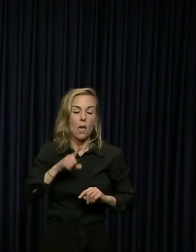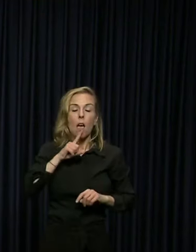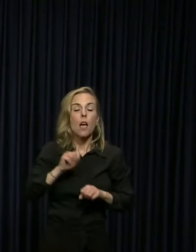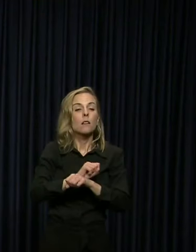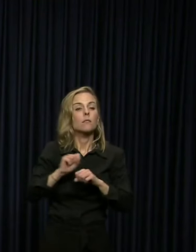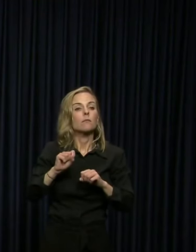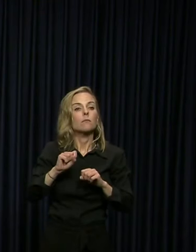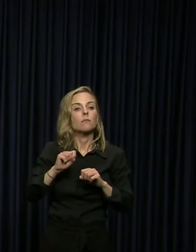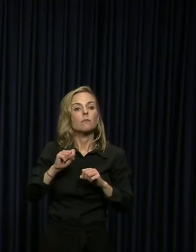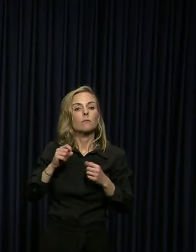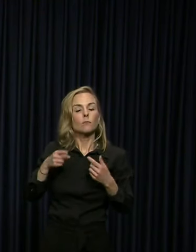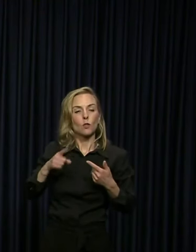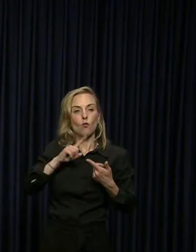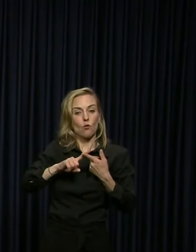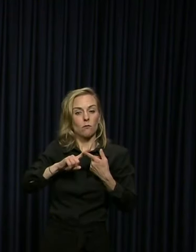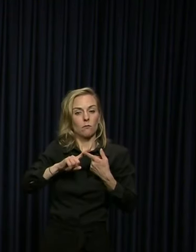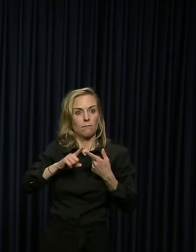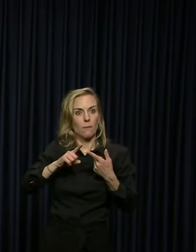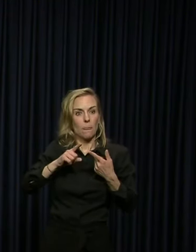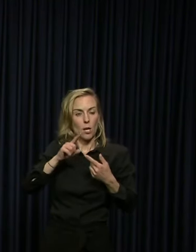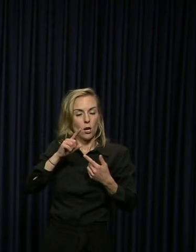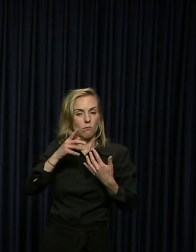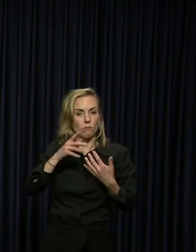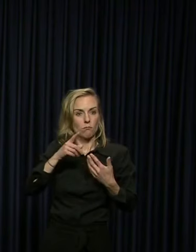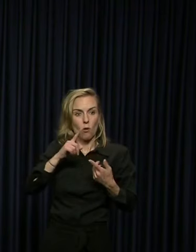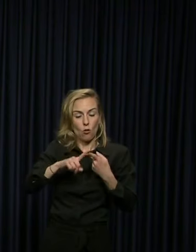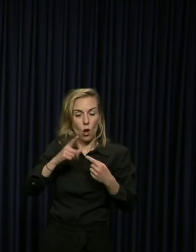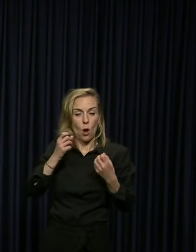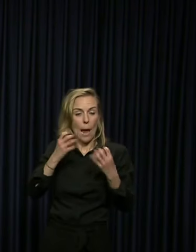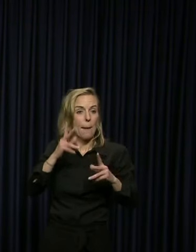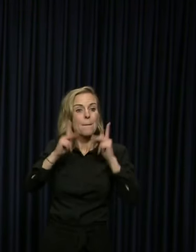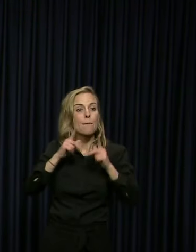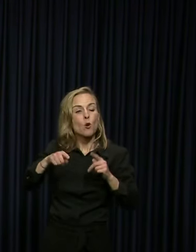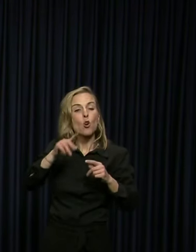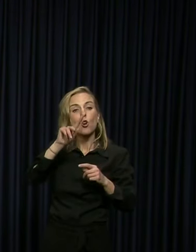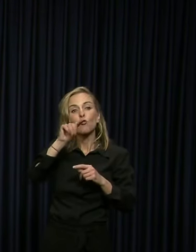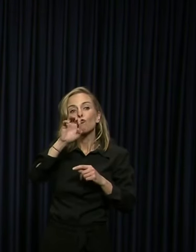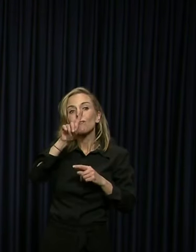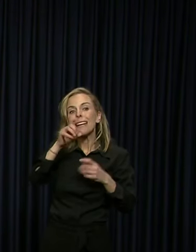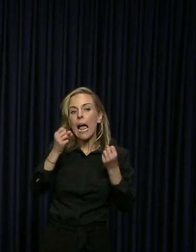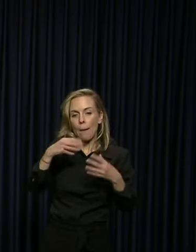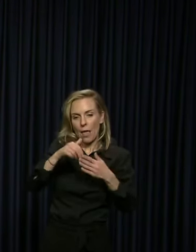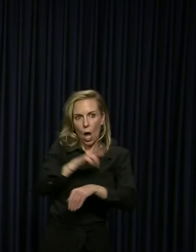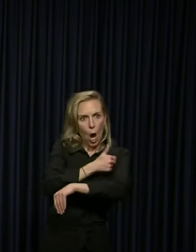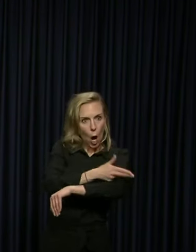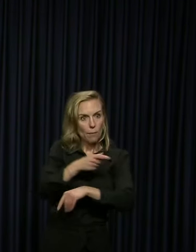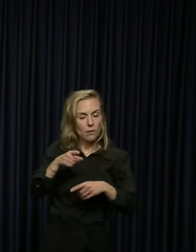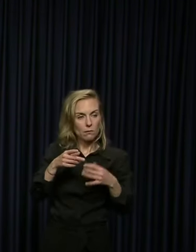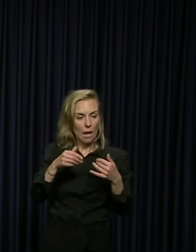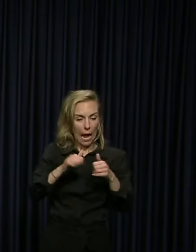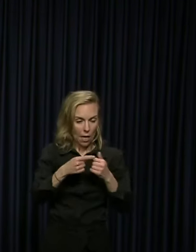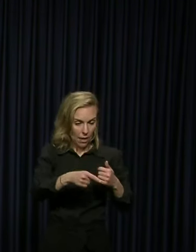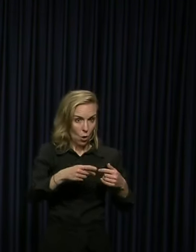WHEN YOU THINK ABOUT THE FACT THAT IT COULD BE THE DIFFERENCE IN 11,000 KENTUCKIANS, SHOWS YOU